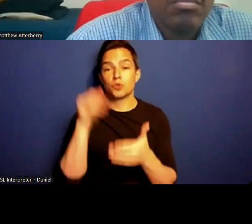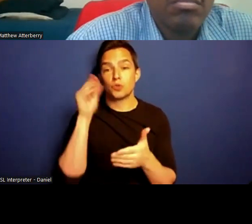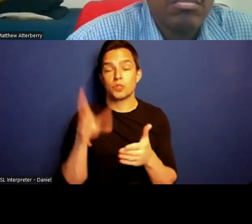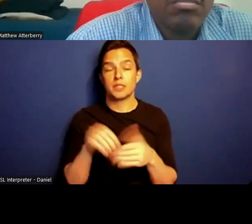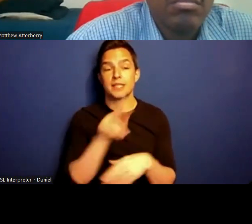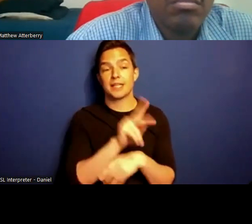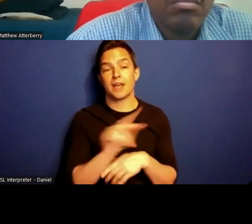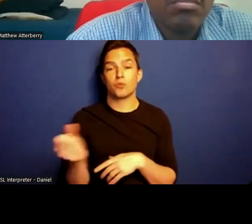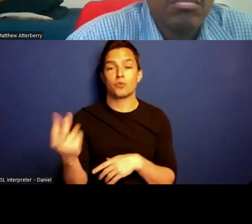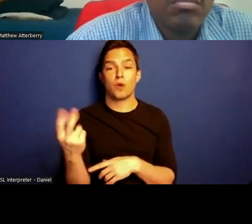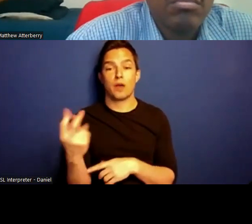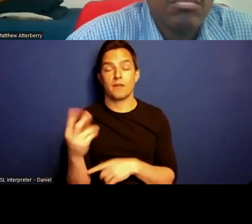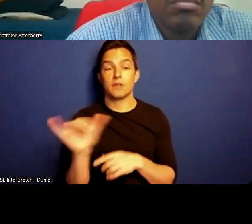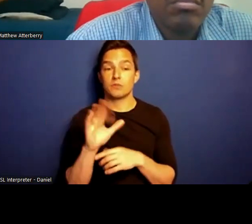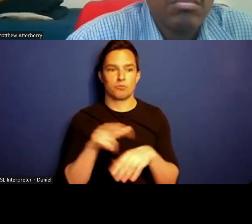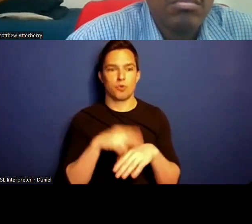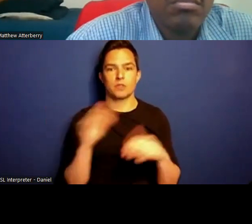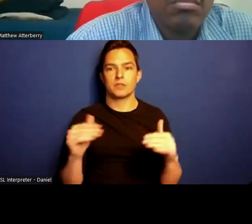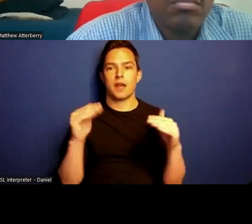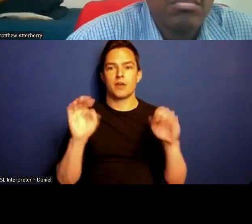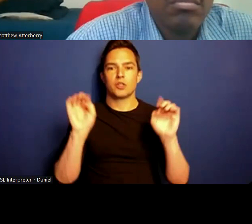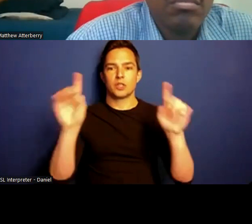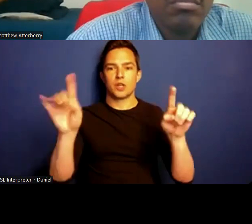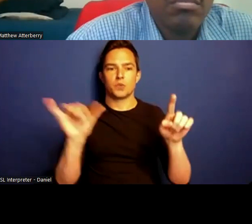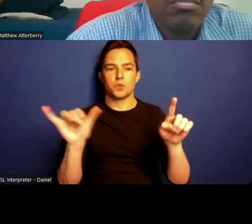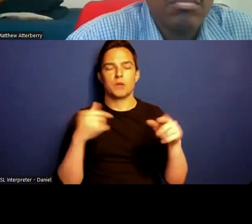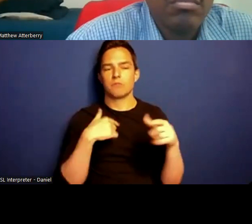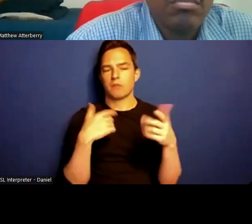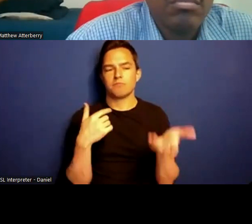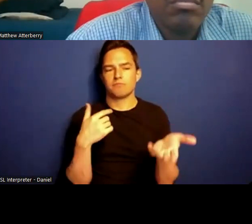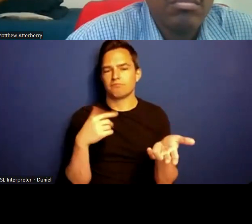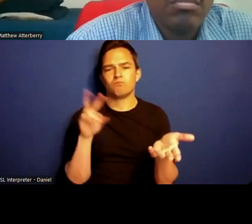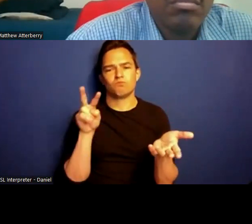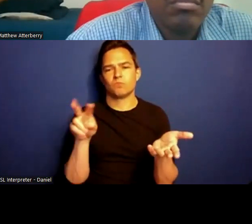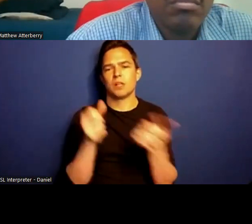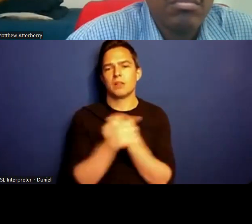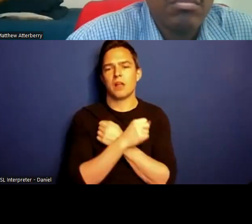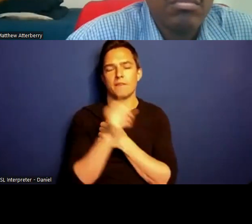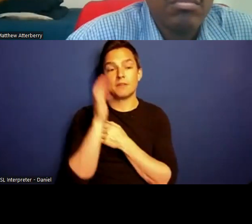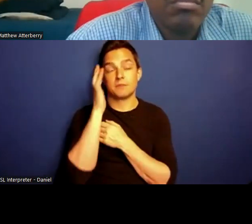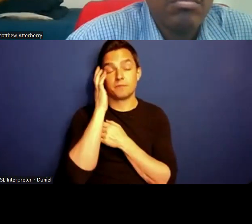and of course in higher education, I would love to see more of this disability studies program